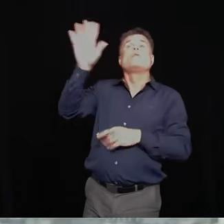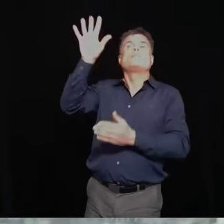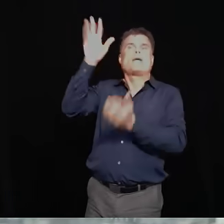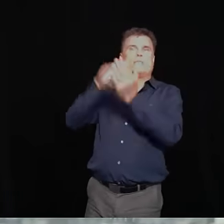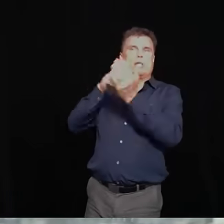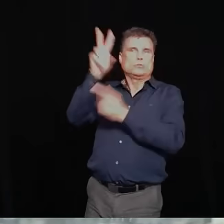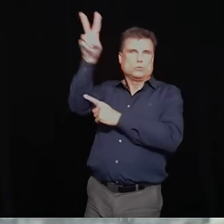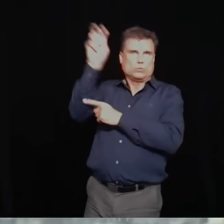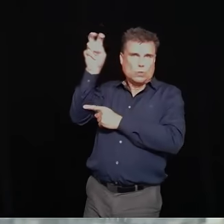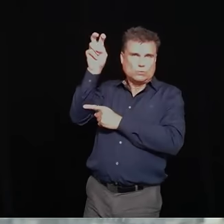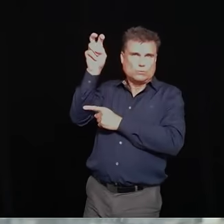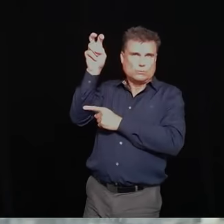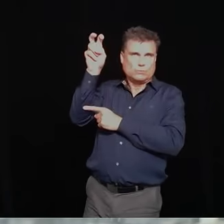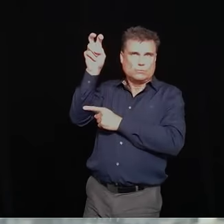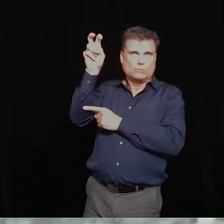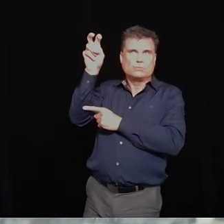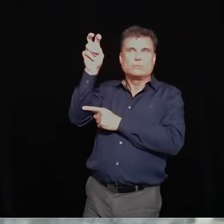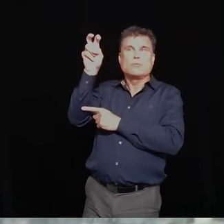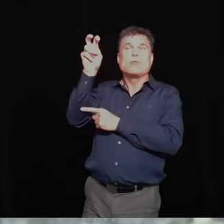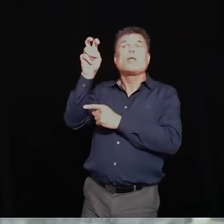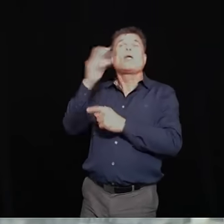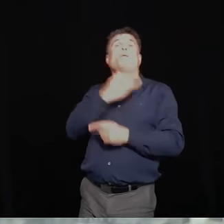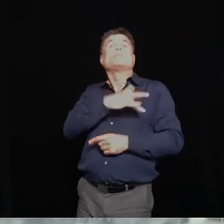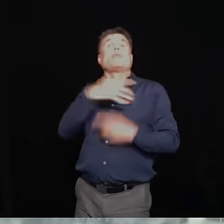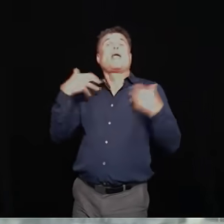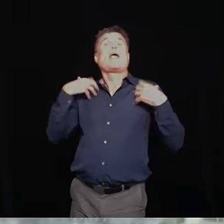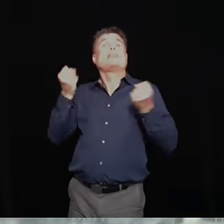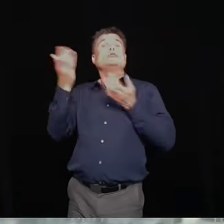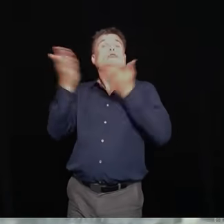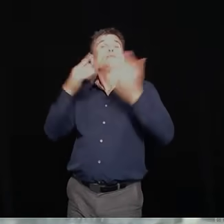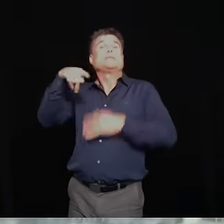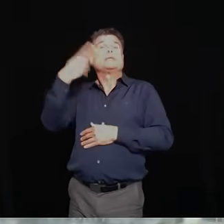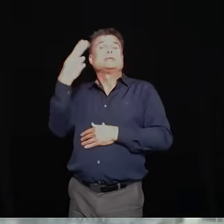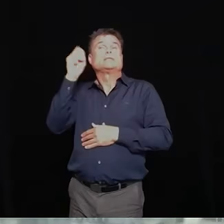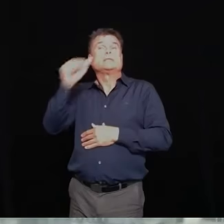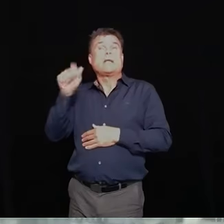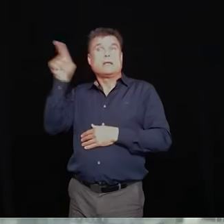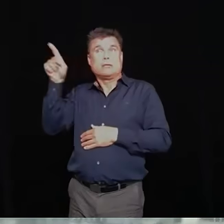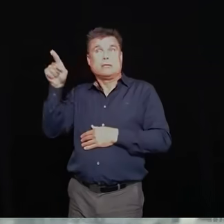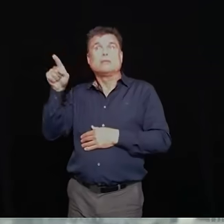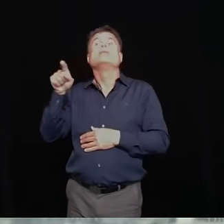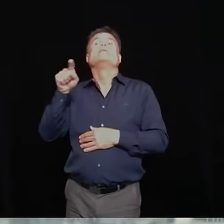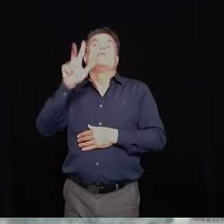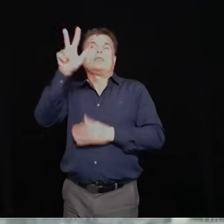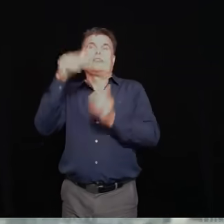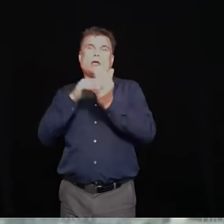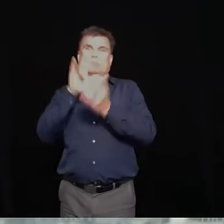And it is different than it was at the start of the pandemic because we need to continue